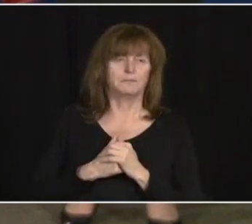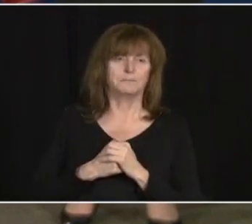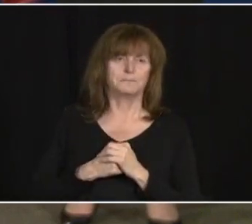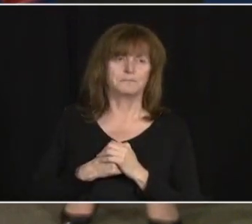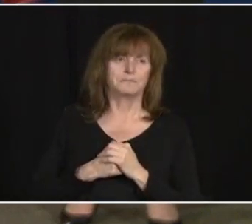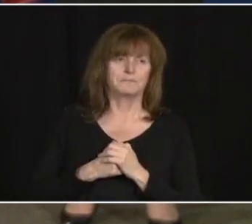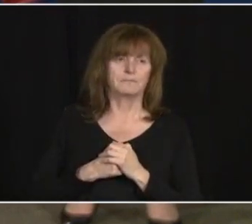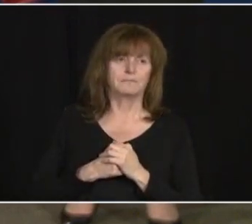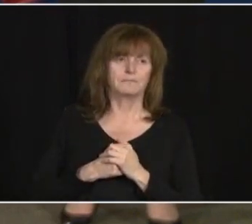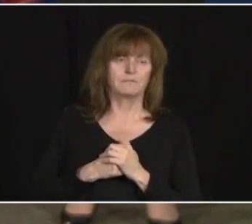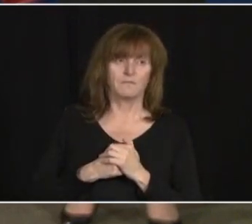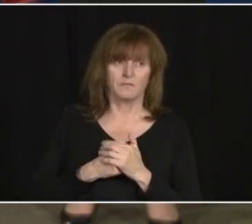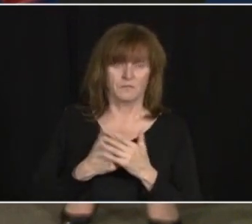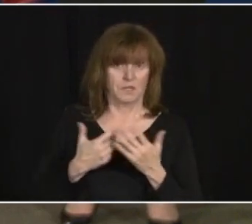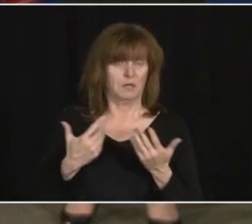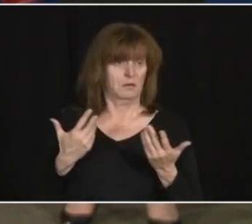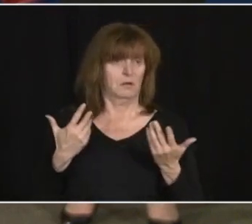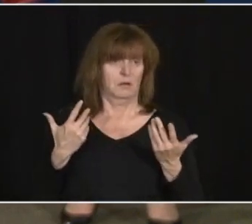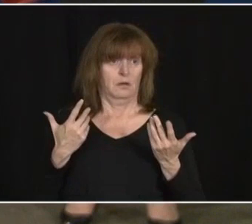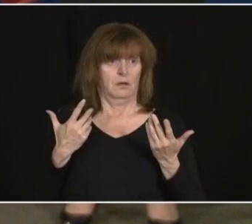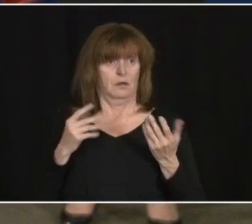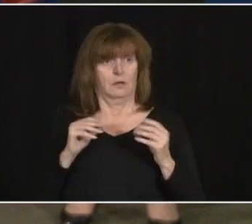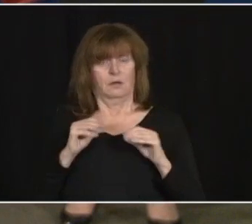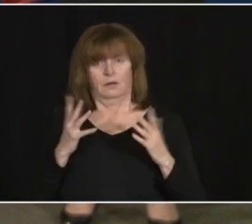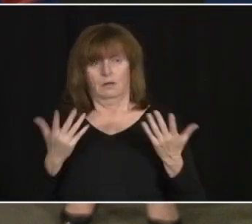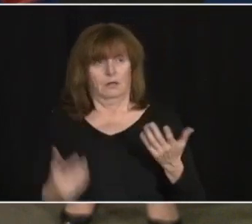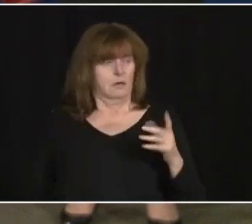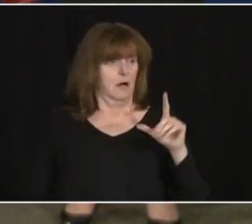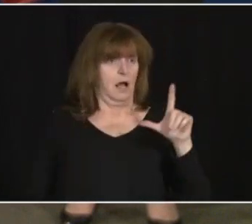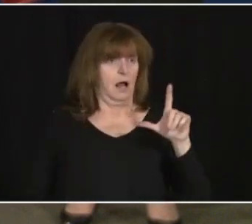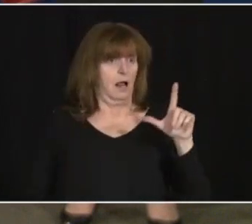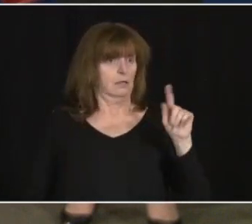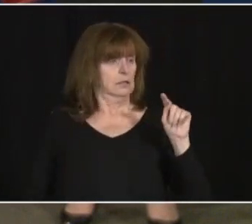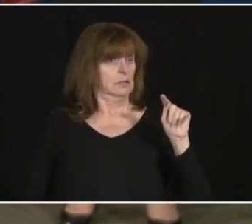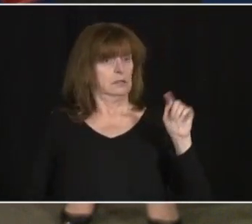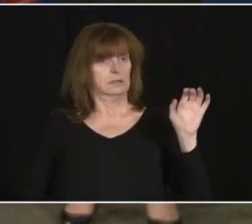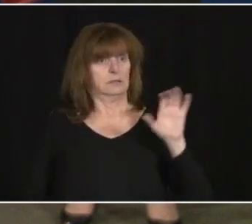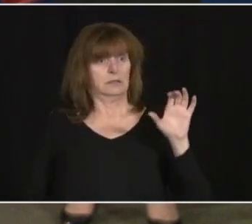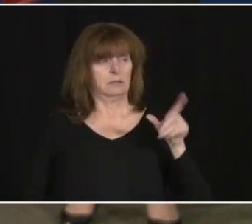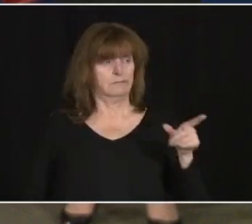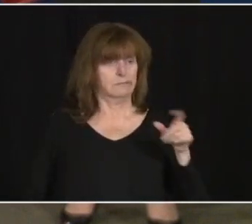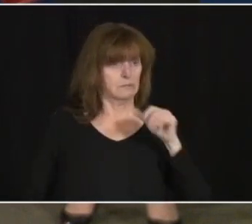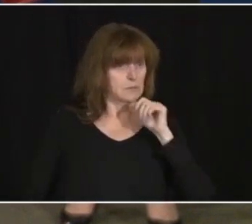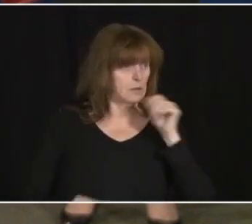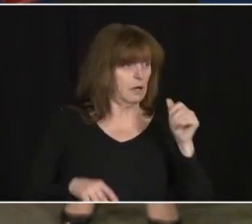first question is for premier Ford. It's obvious now that some long-term